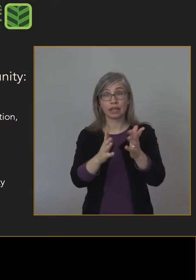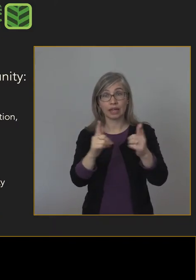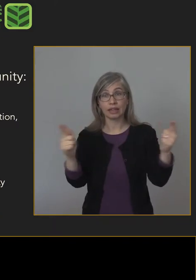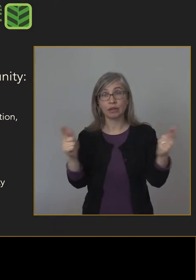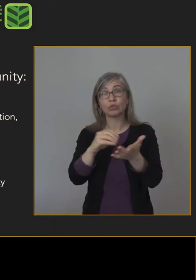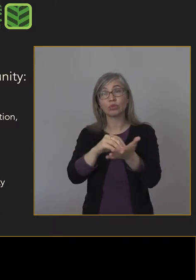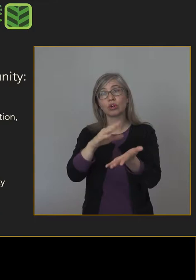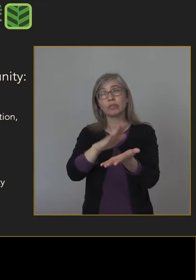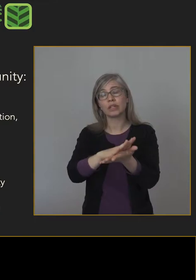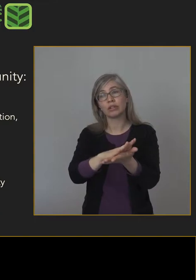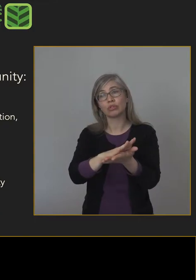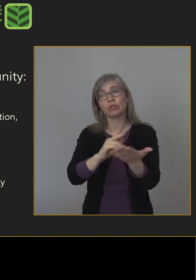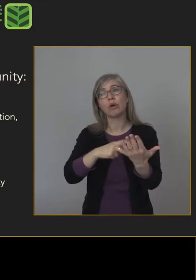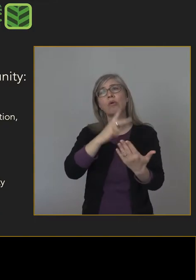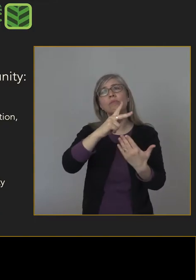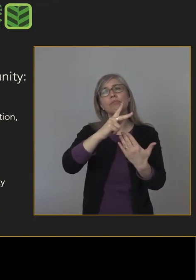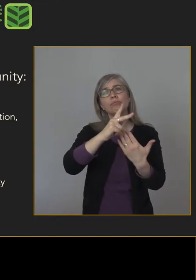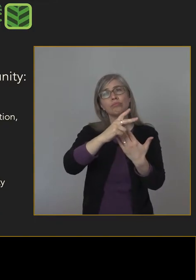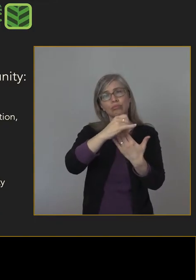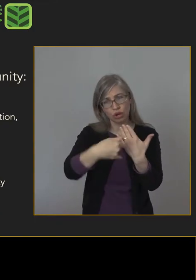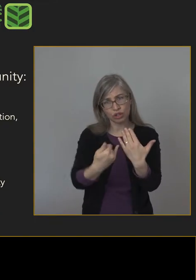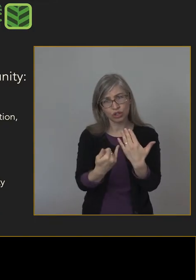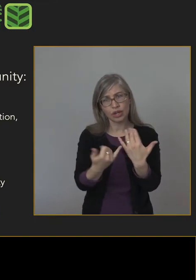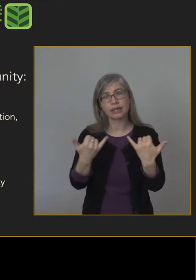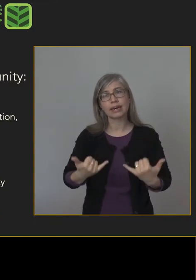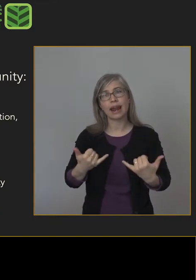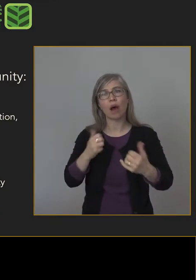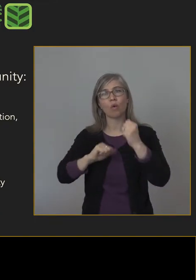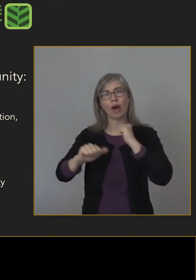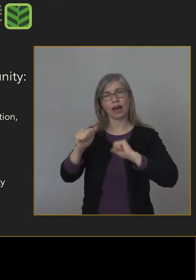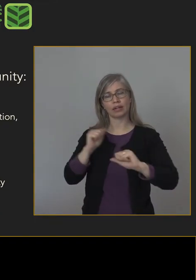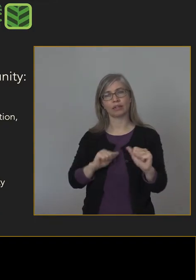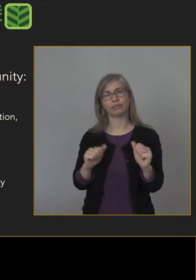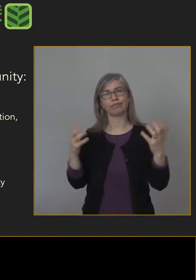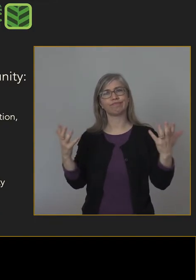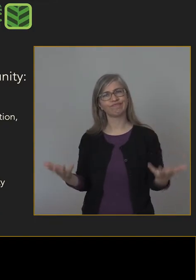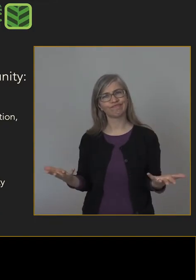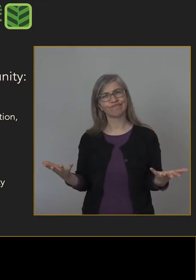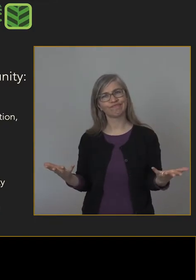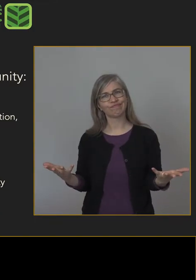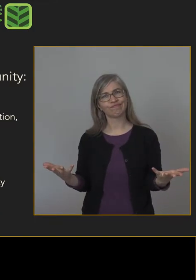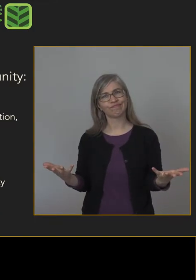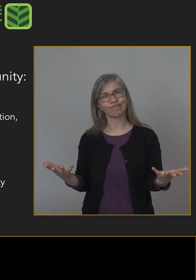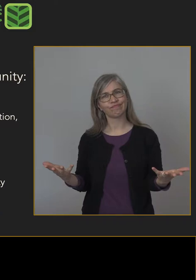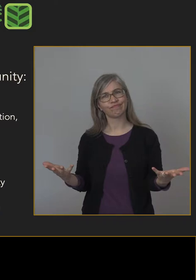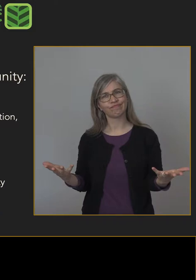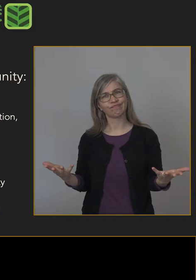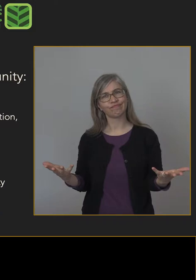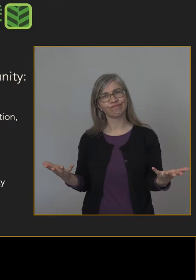...there still isn't an active national documentation project for KSL.